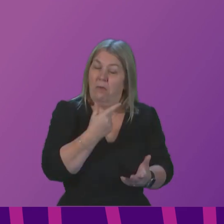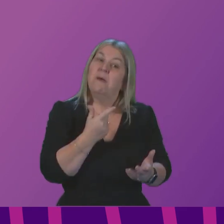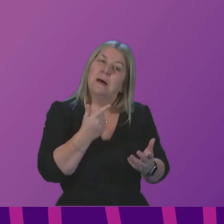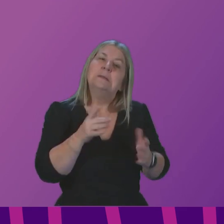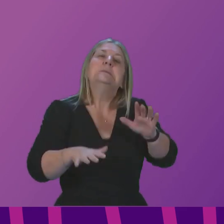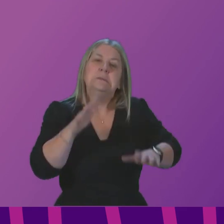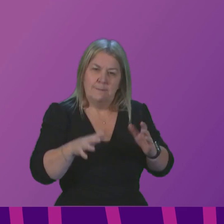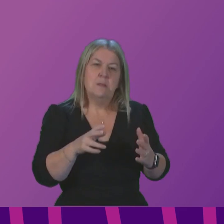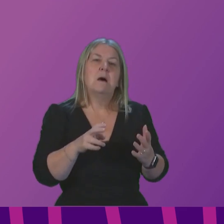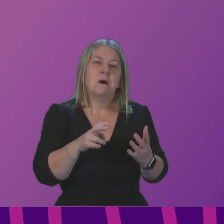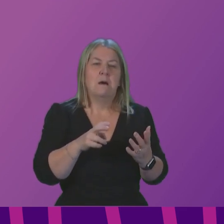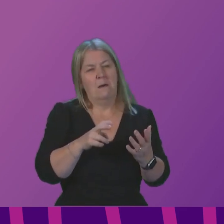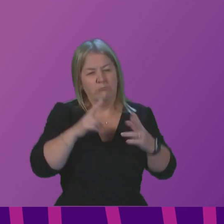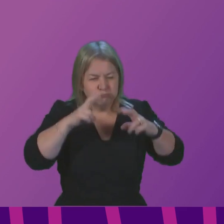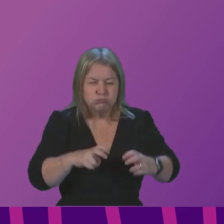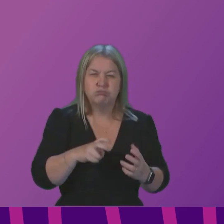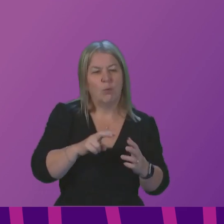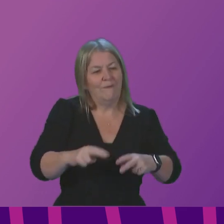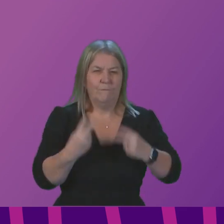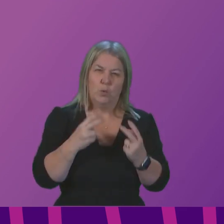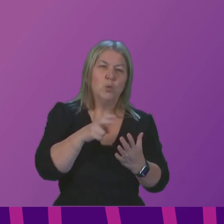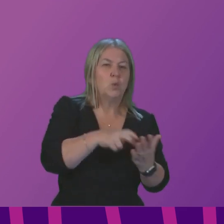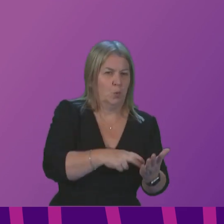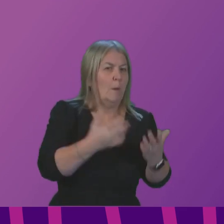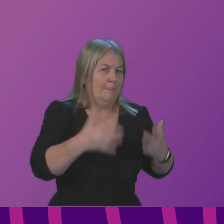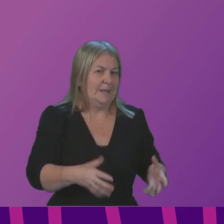request, which I will consider with the health secretary later.